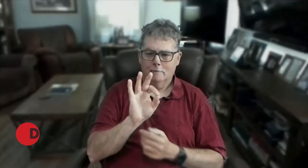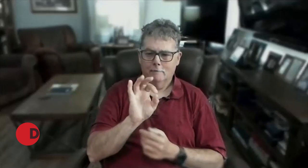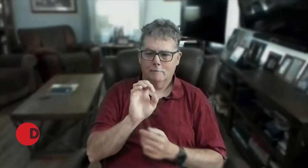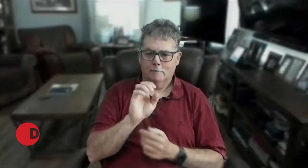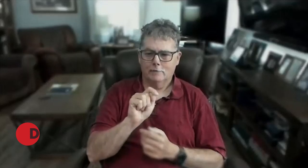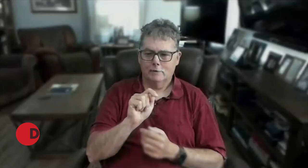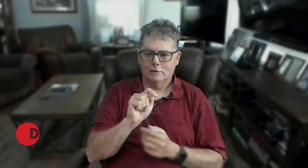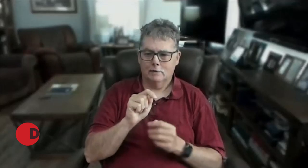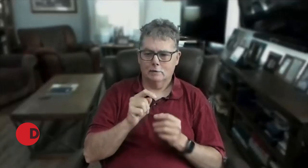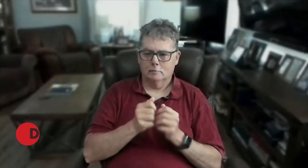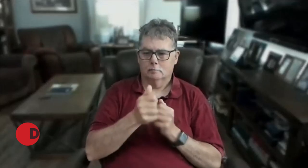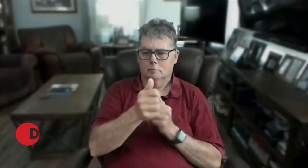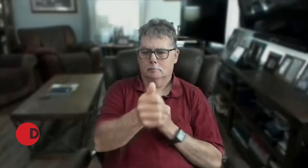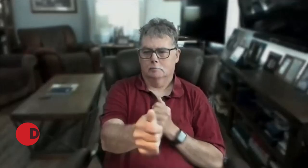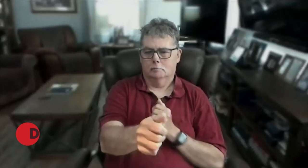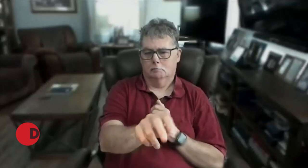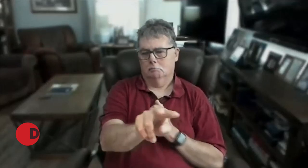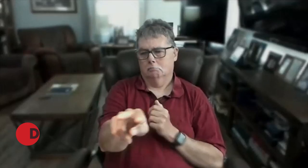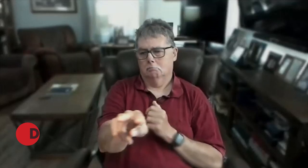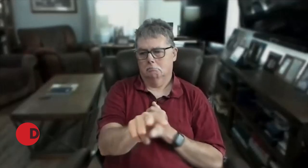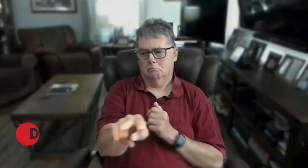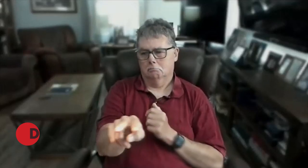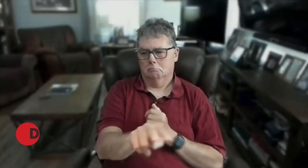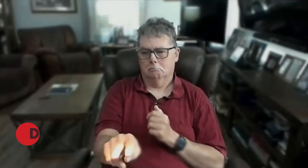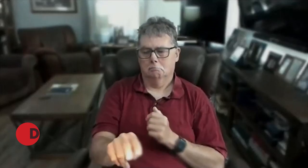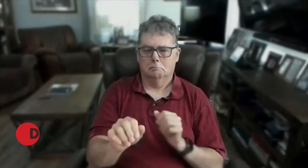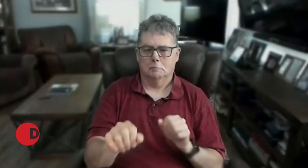and able to read the display.